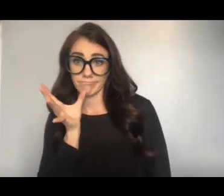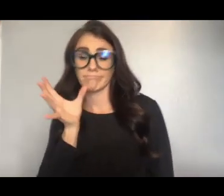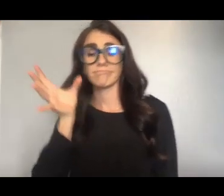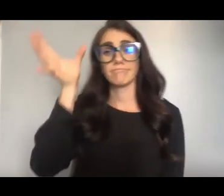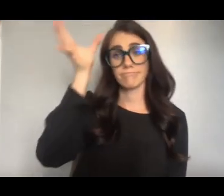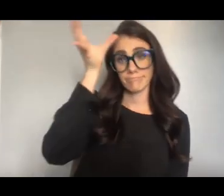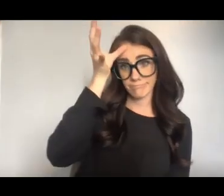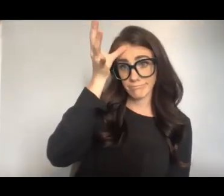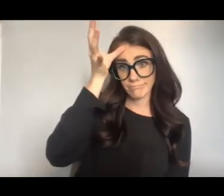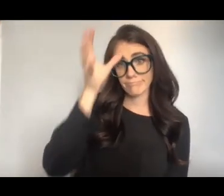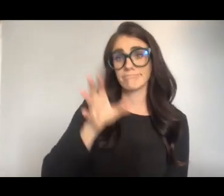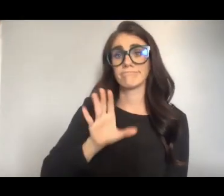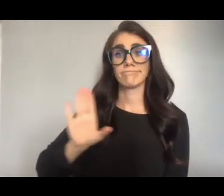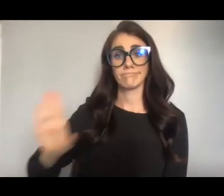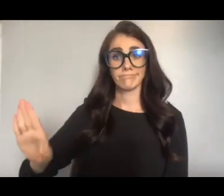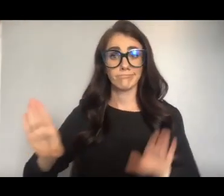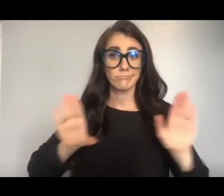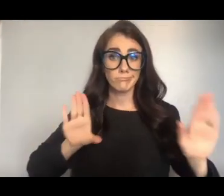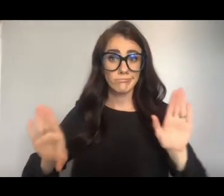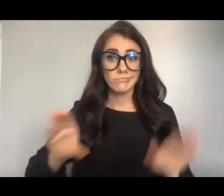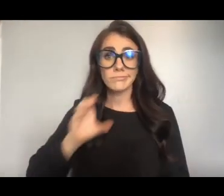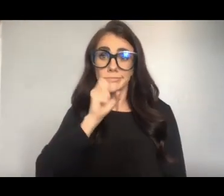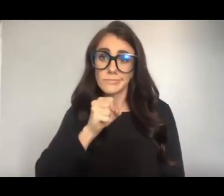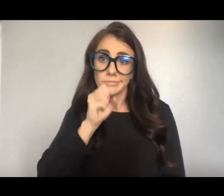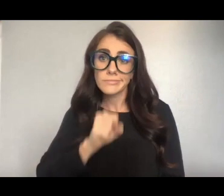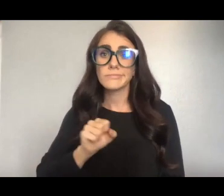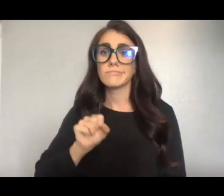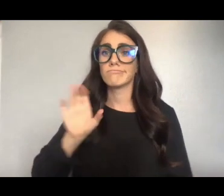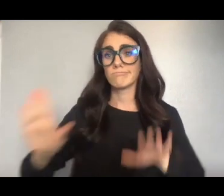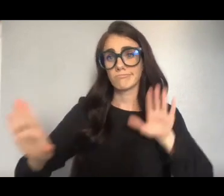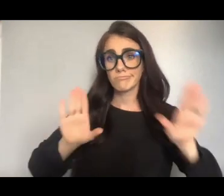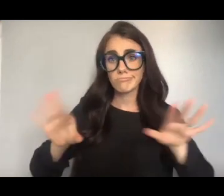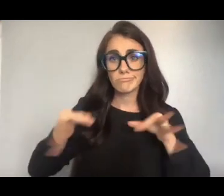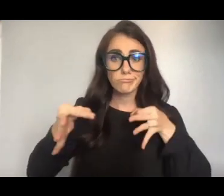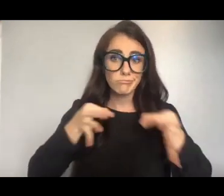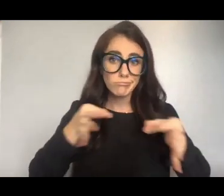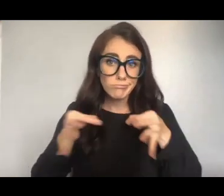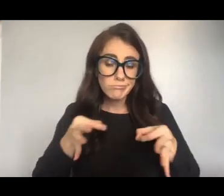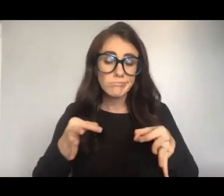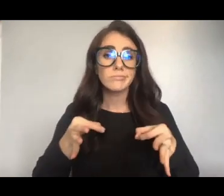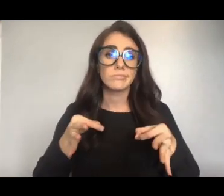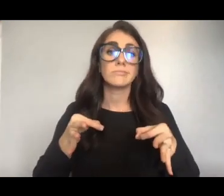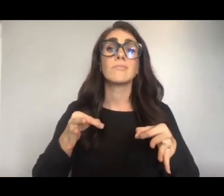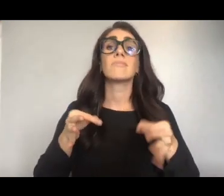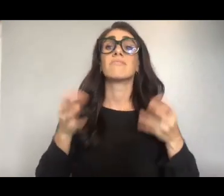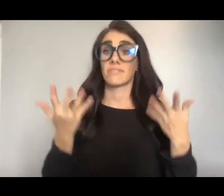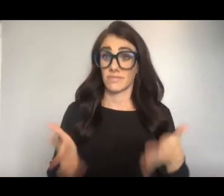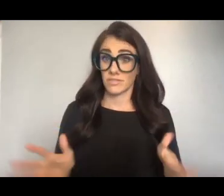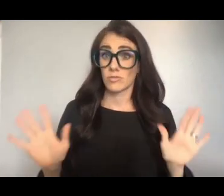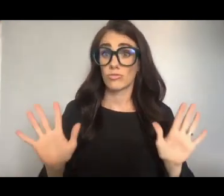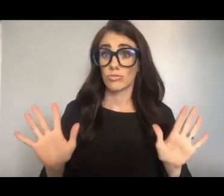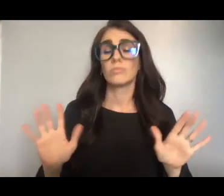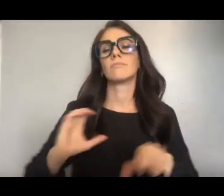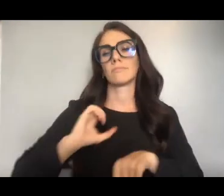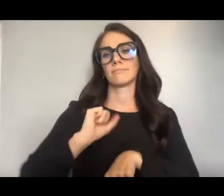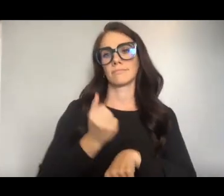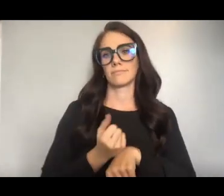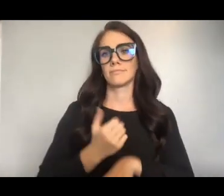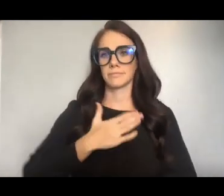So, I would have to set up my mother and father using contrastive structure on each side talk about their ages and give descriptors.